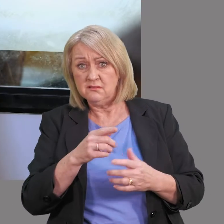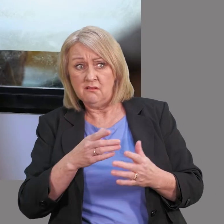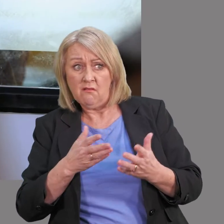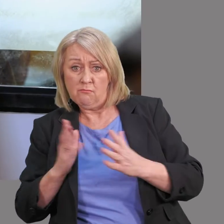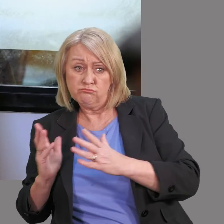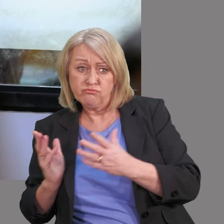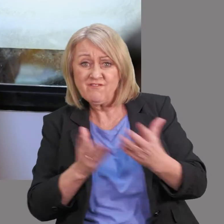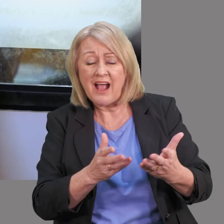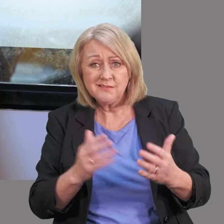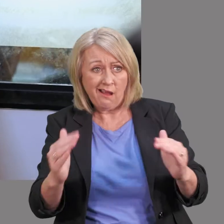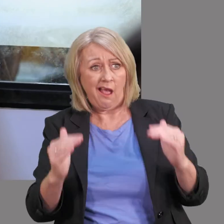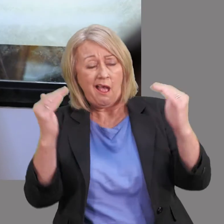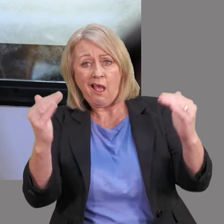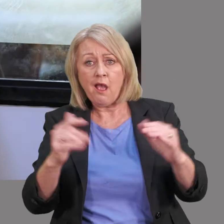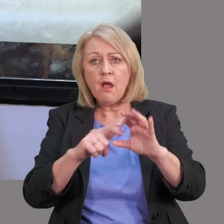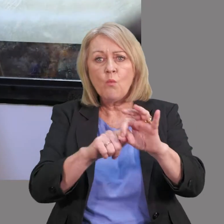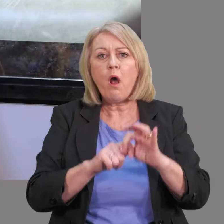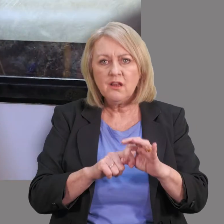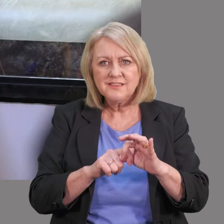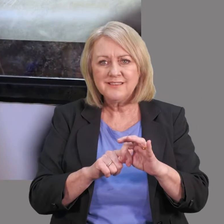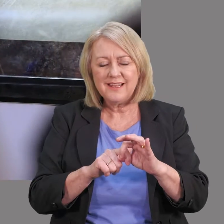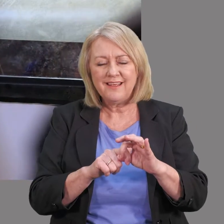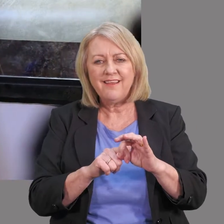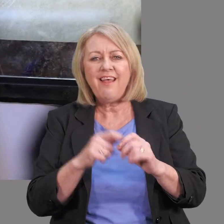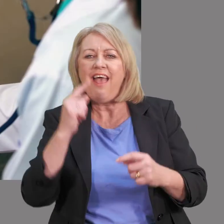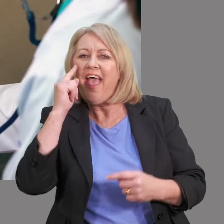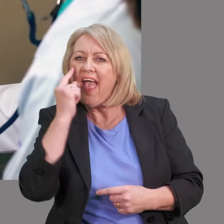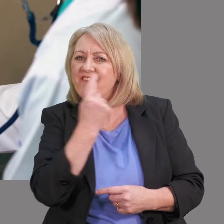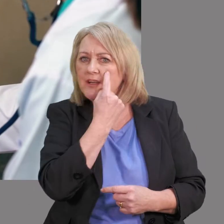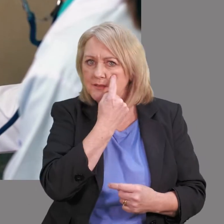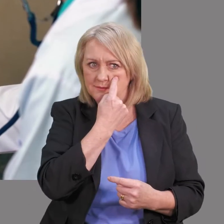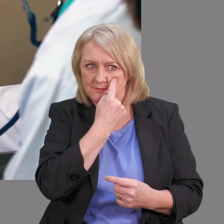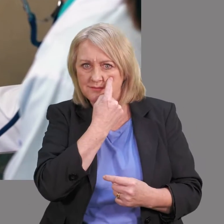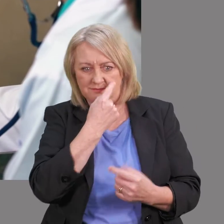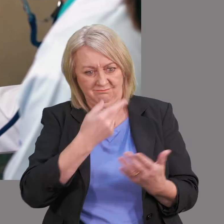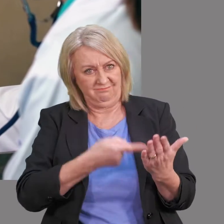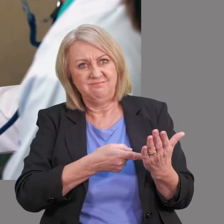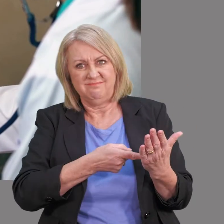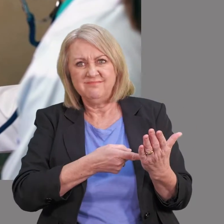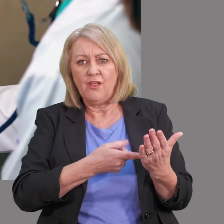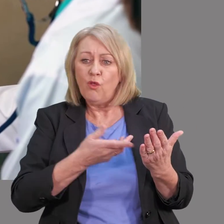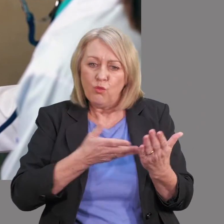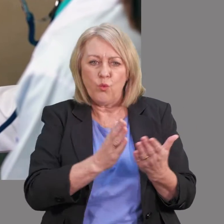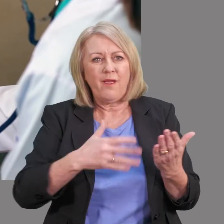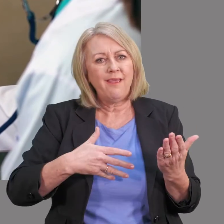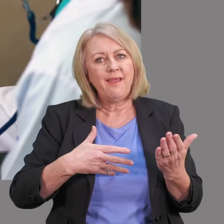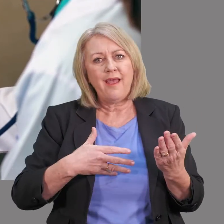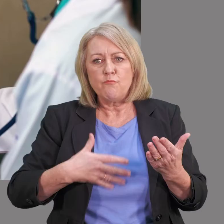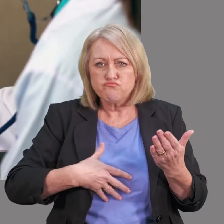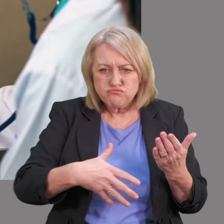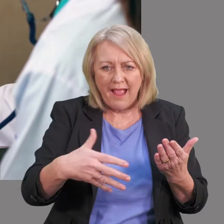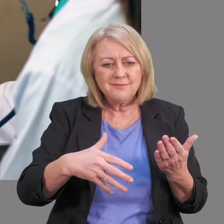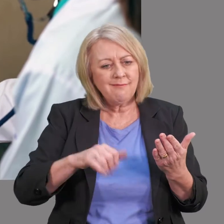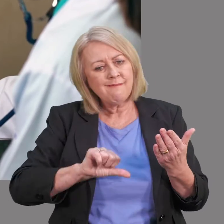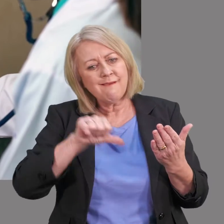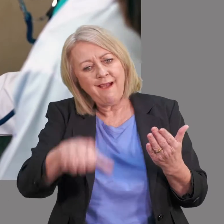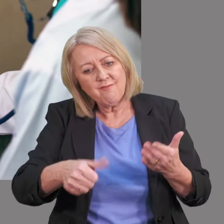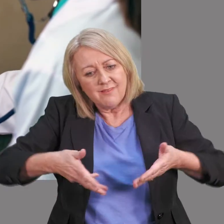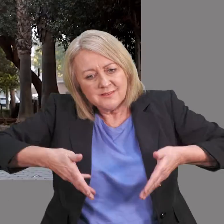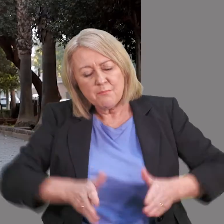actually through the provision of high-quality, evidence-based care during pregnancy, childbirth